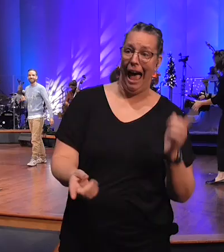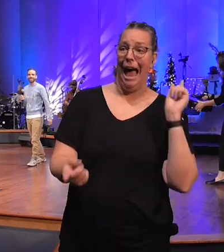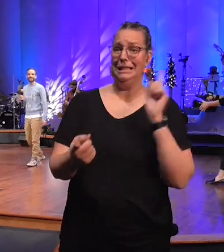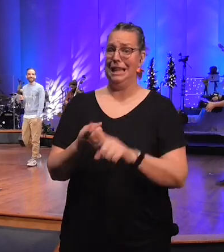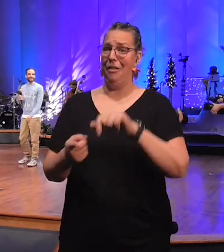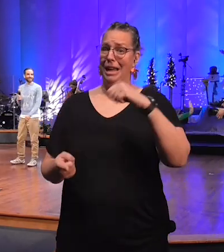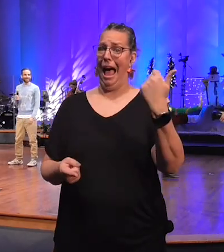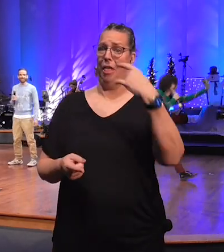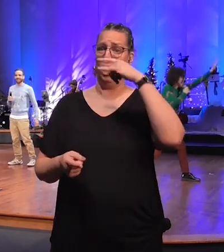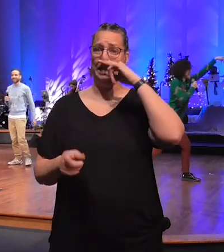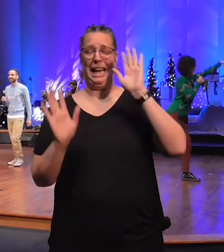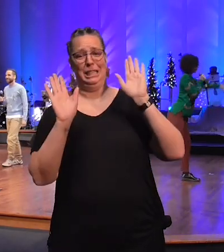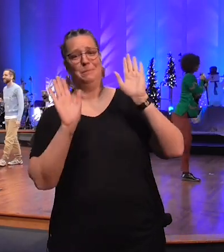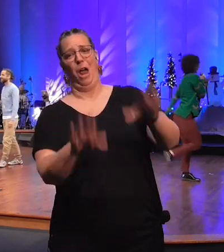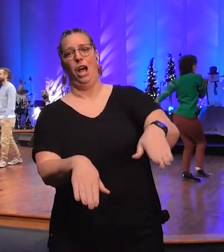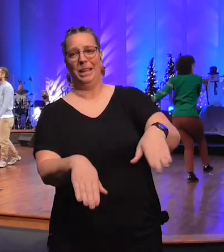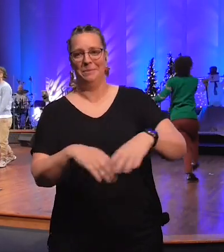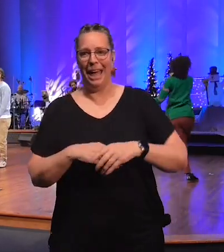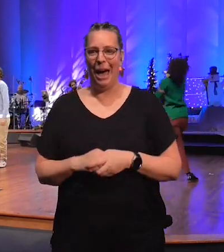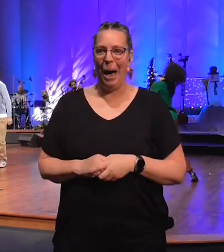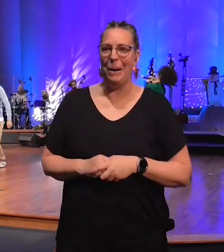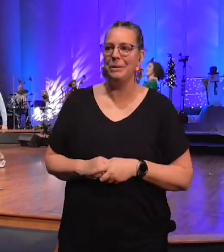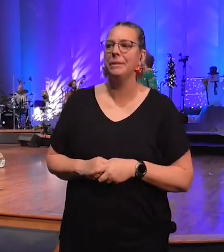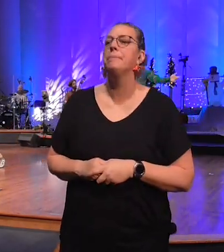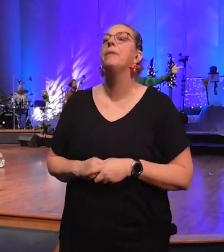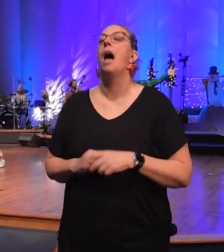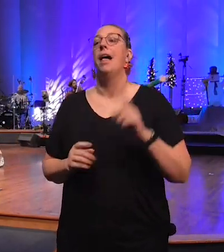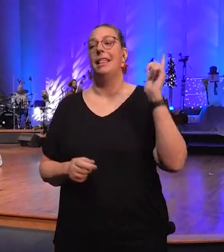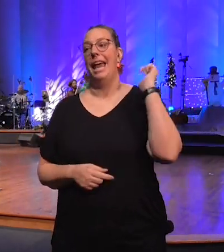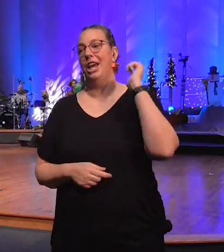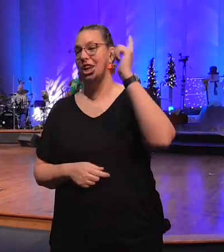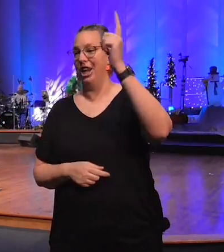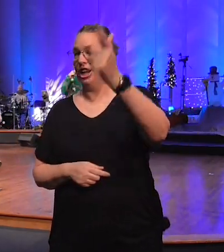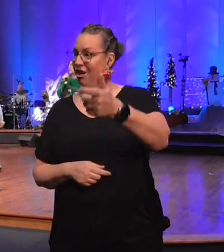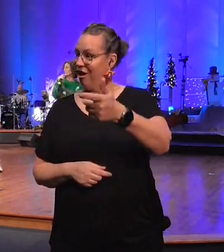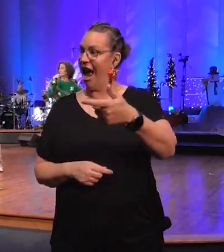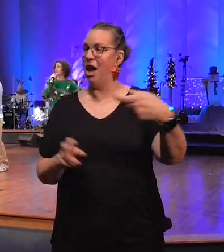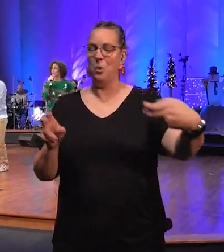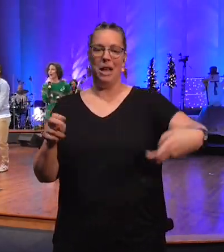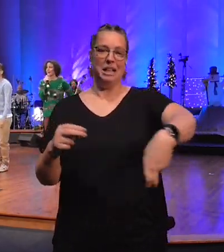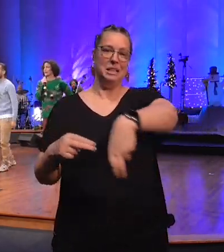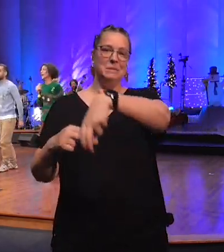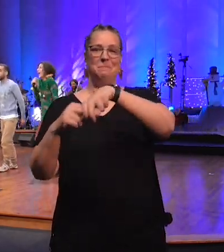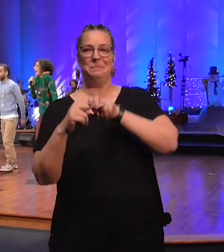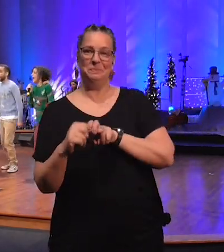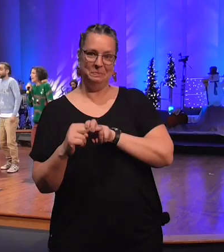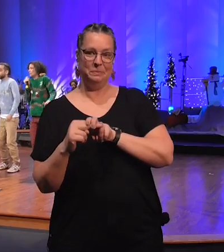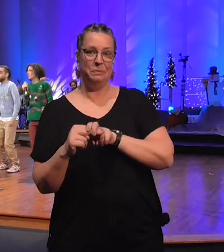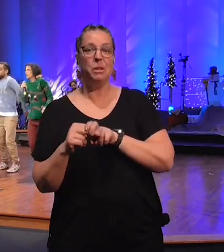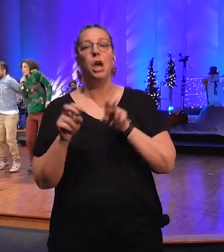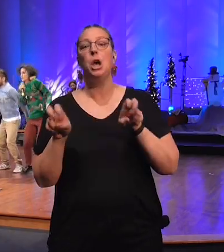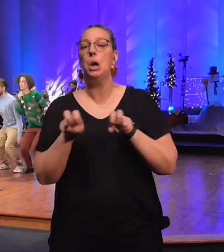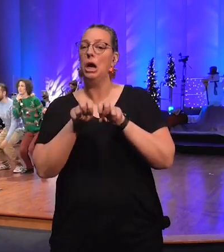we'll have lots of fun with Mr snowman until the kitties knock him down later